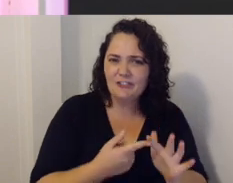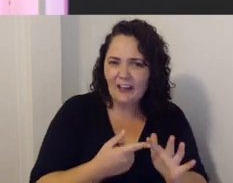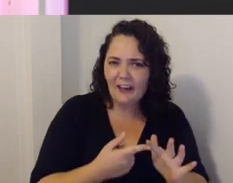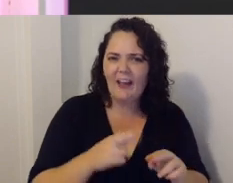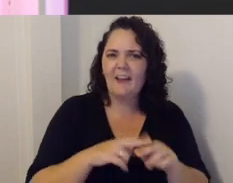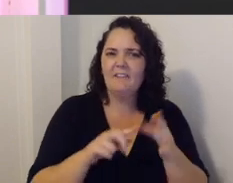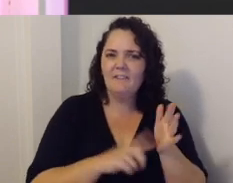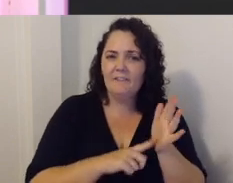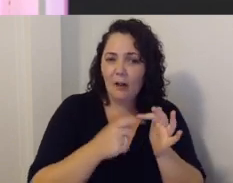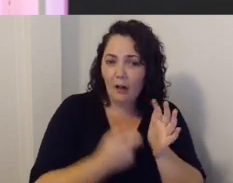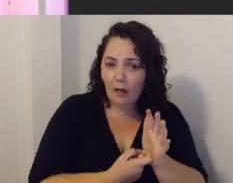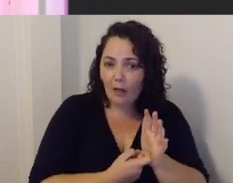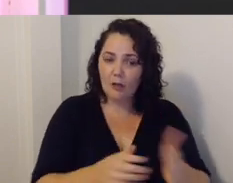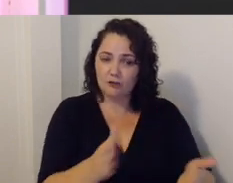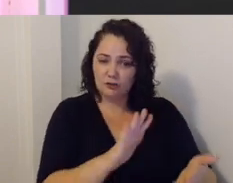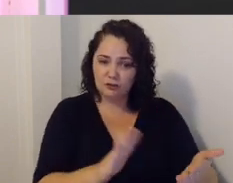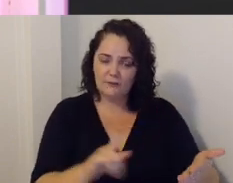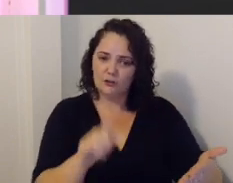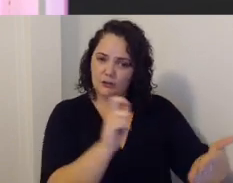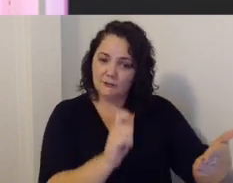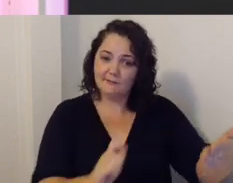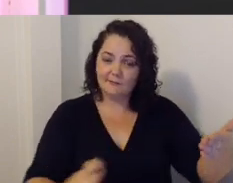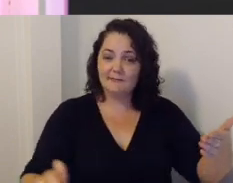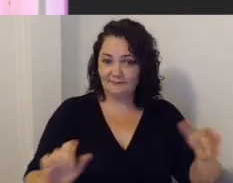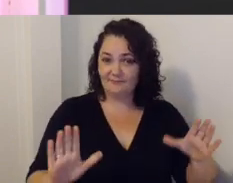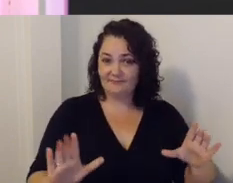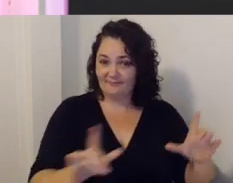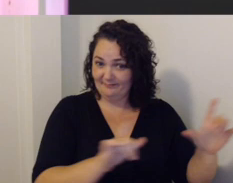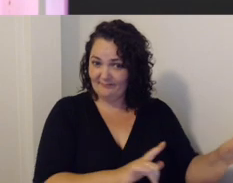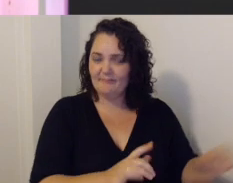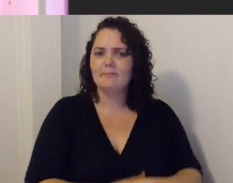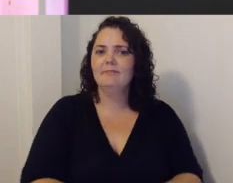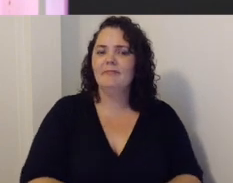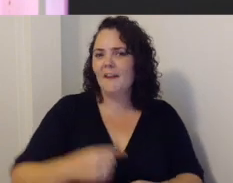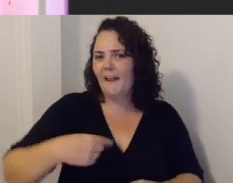to draw back on top of and the same thing this week working with this dry ground to completely